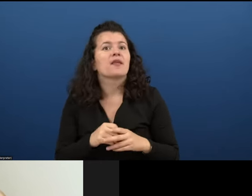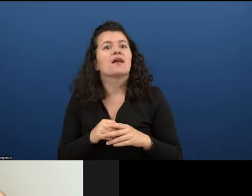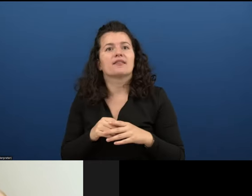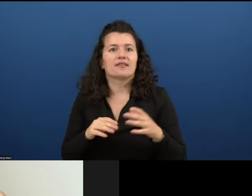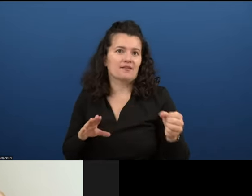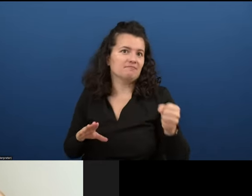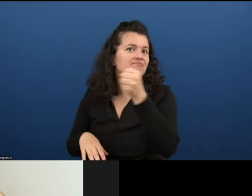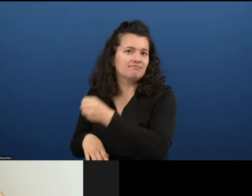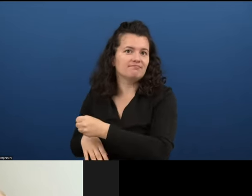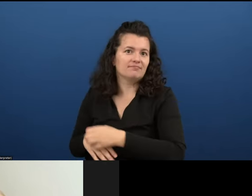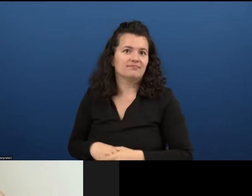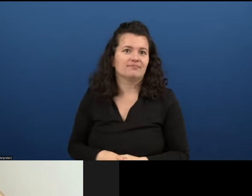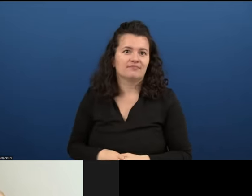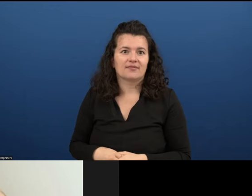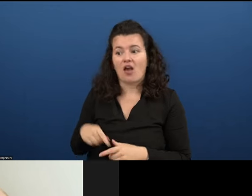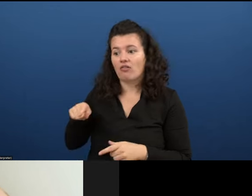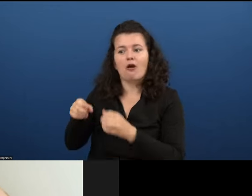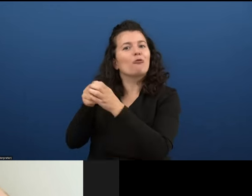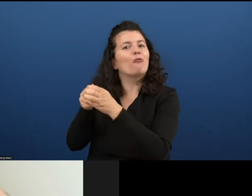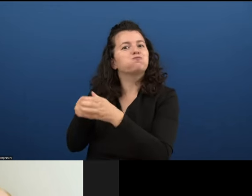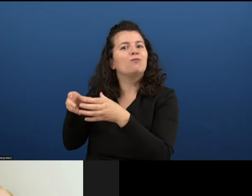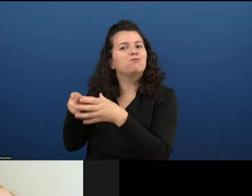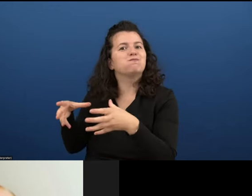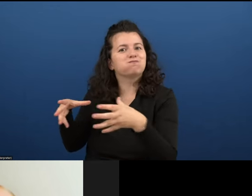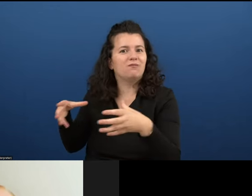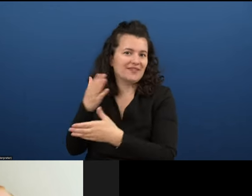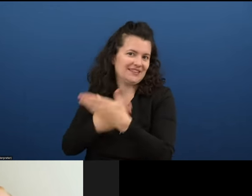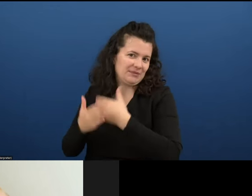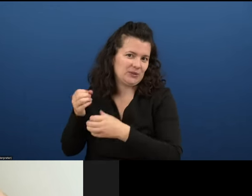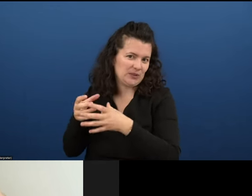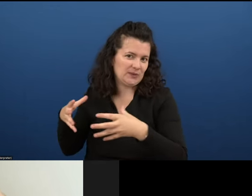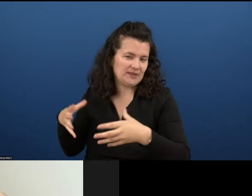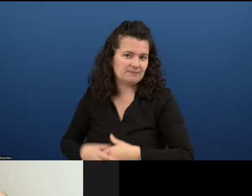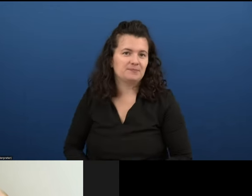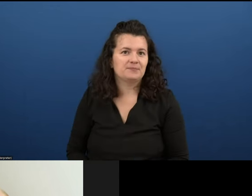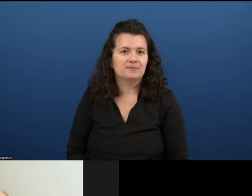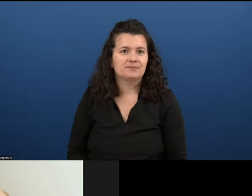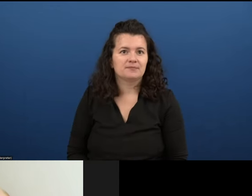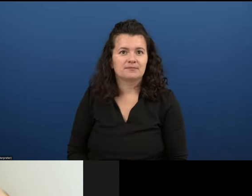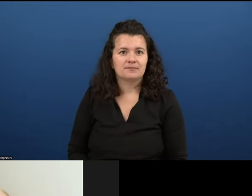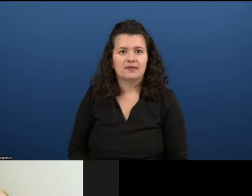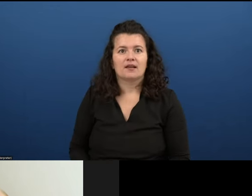10:49:16 base of staff from, from a certain percentage we have increased it by 65%, it